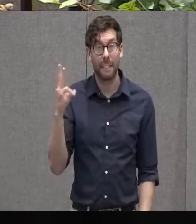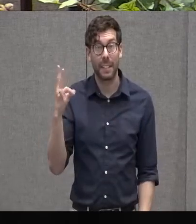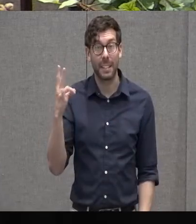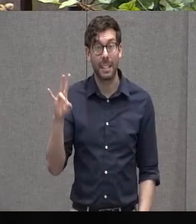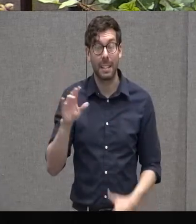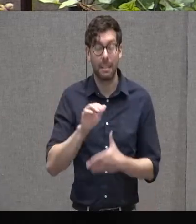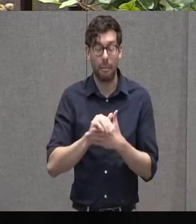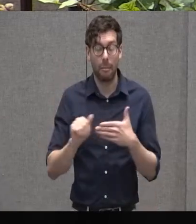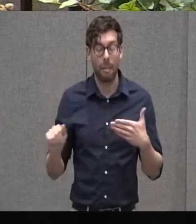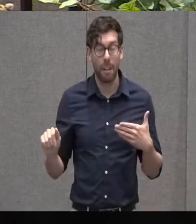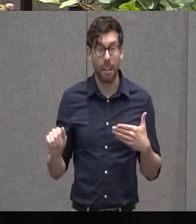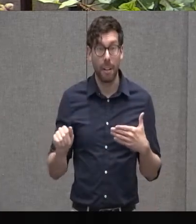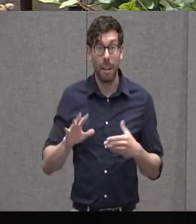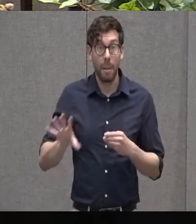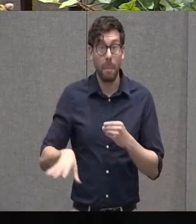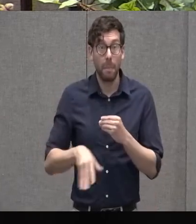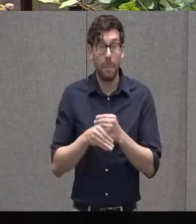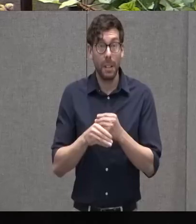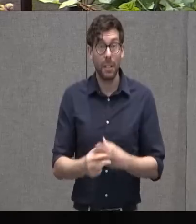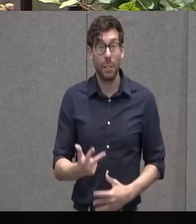plus three more dollars makes 20.